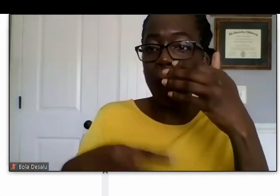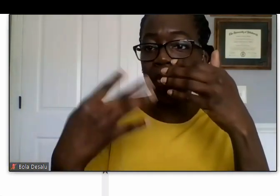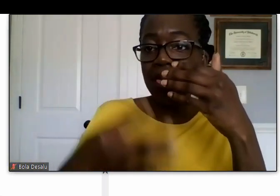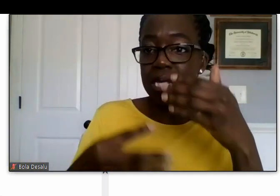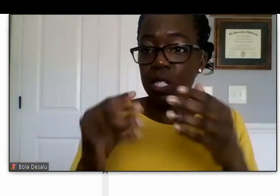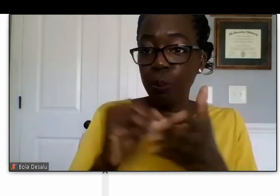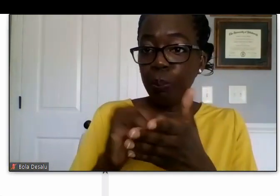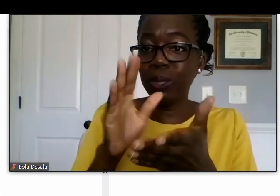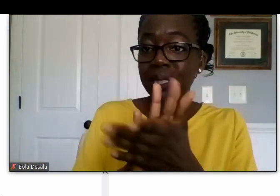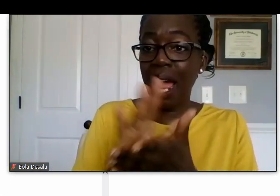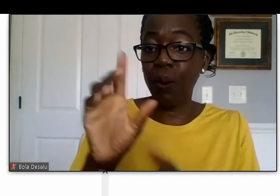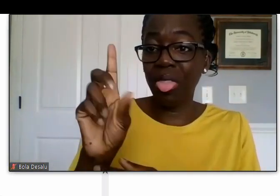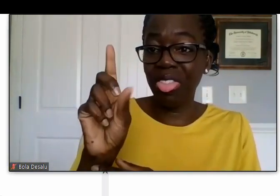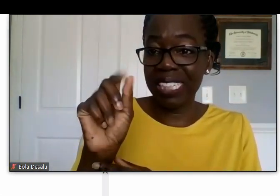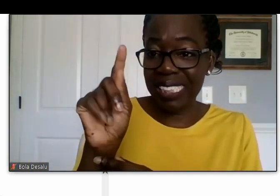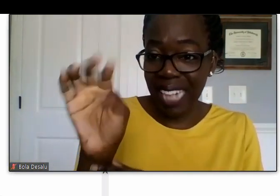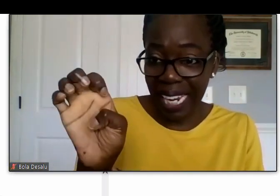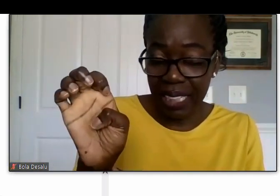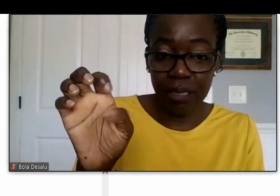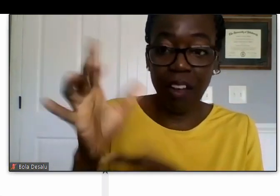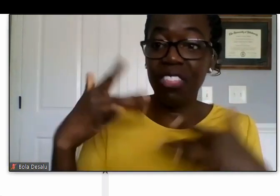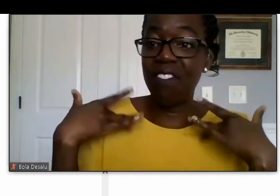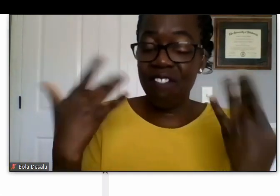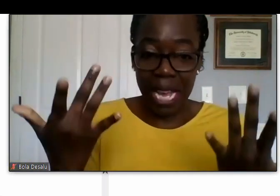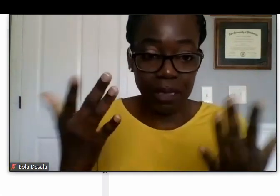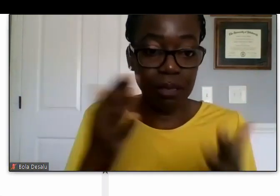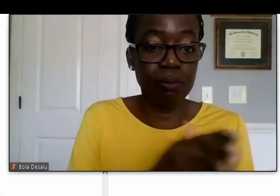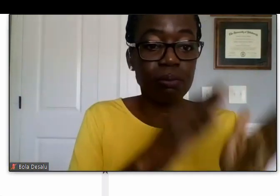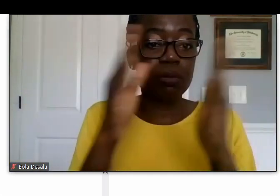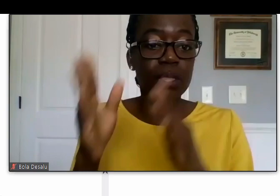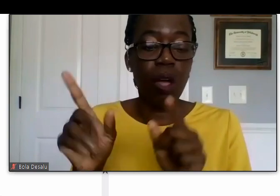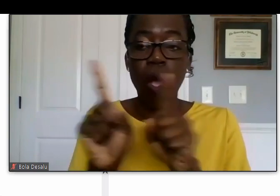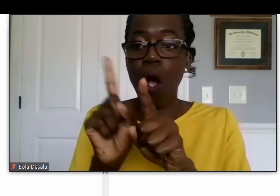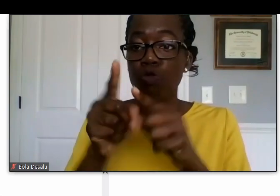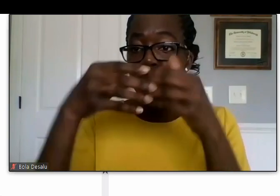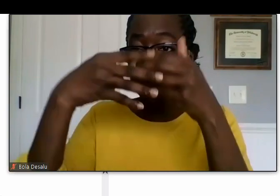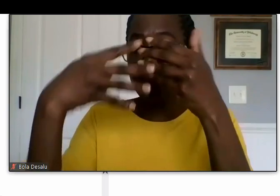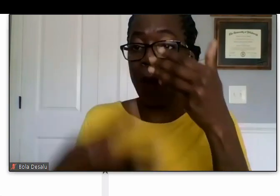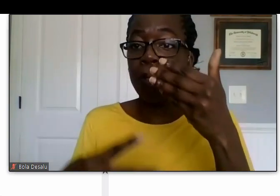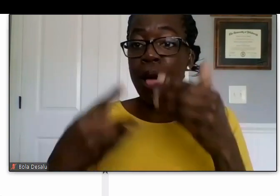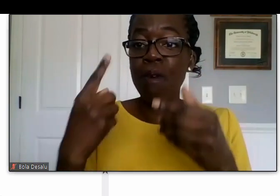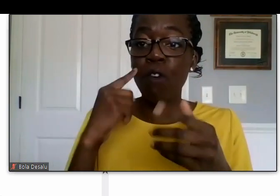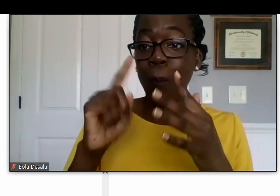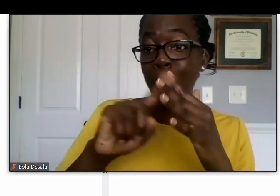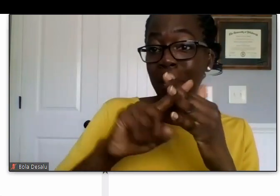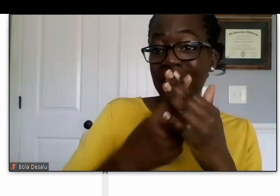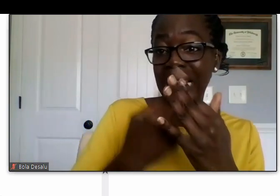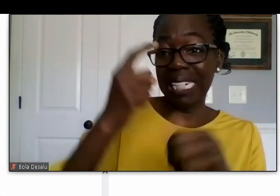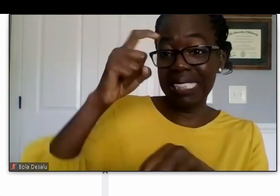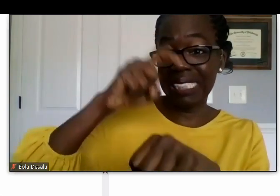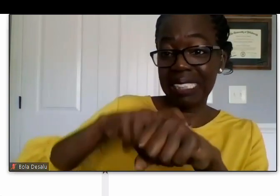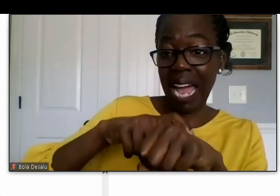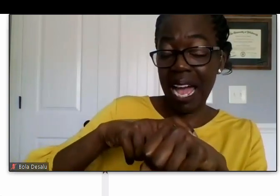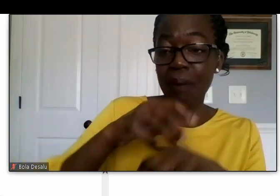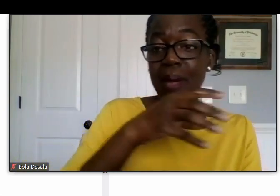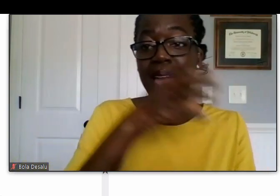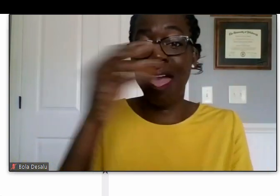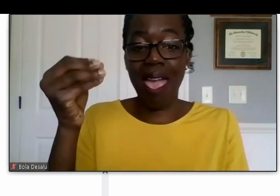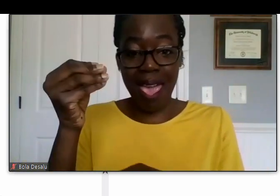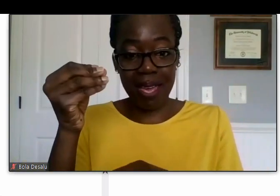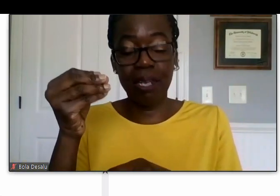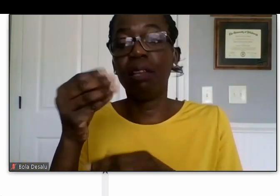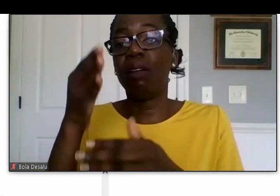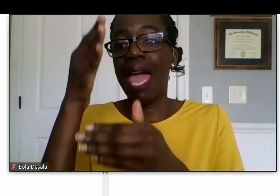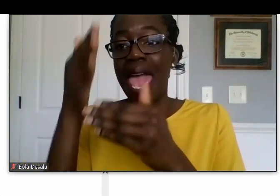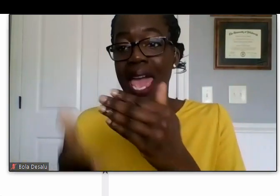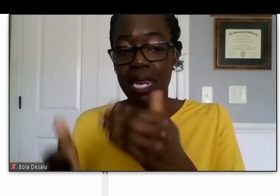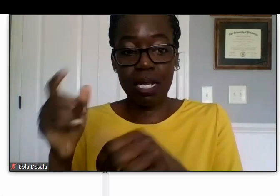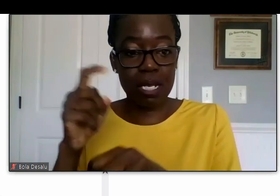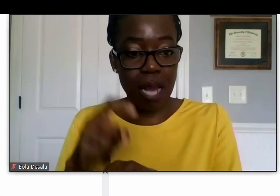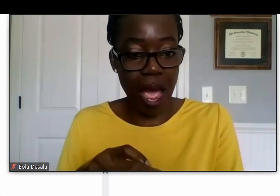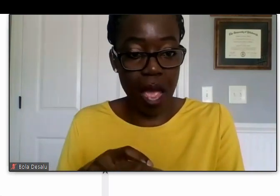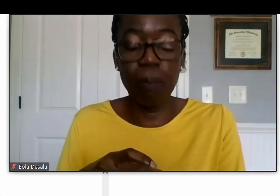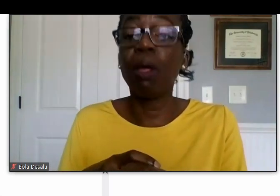And then you put down the date, the event, the date of the event, the time, the beginning and the end time.